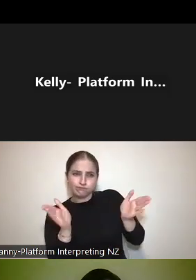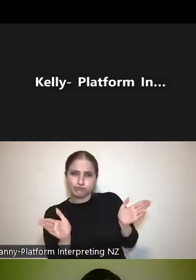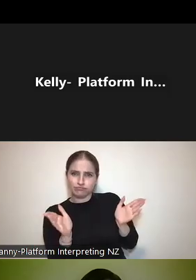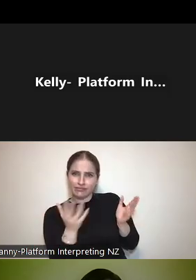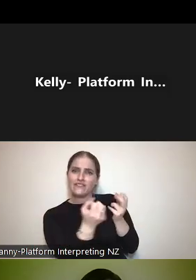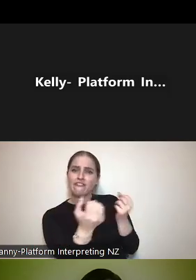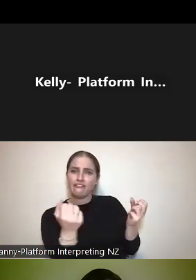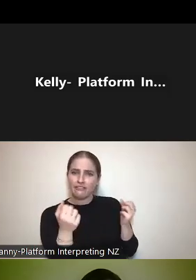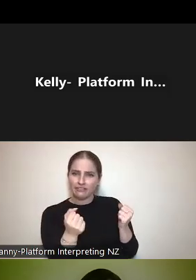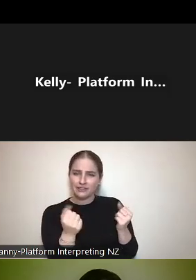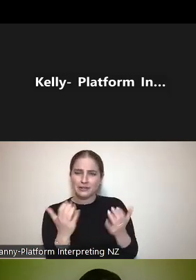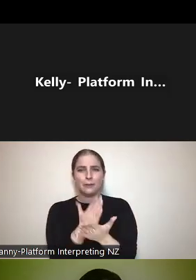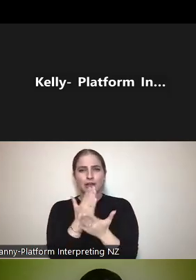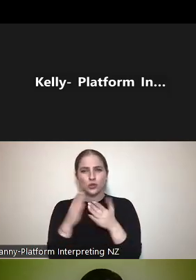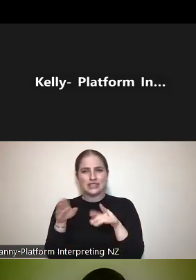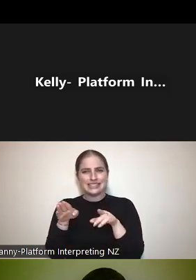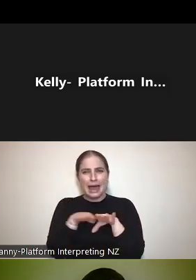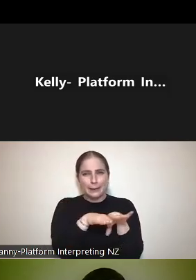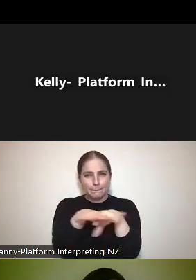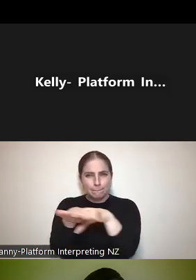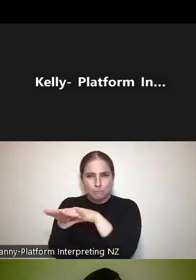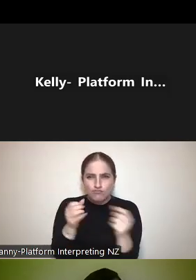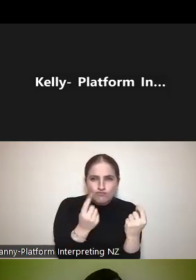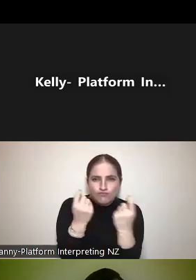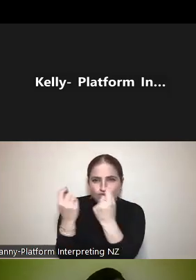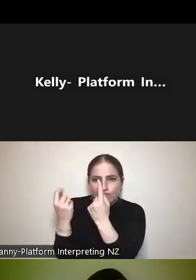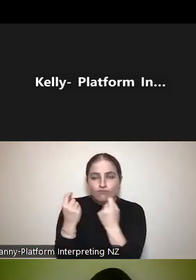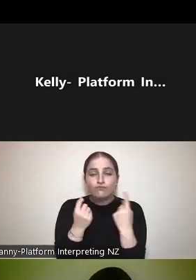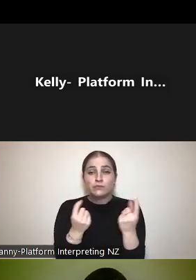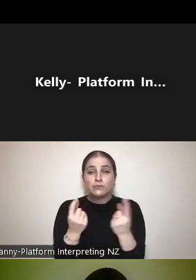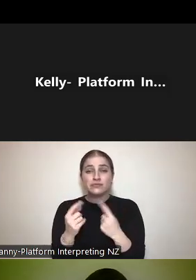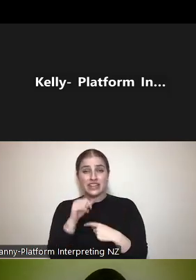And, it's only by working together and knowing how to work together,